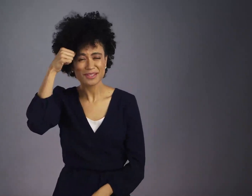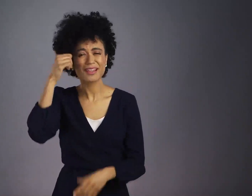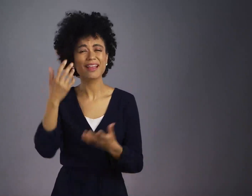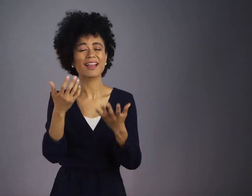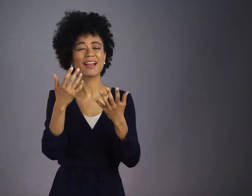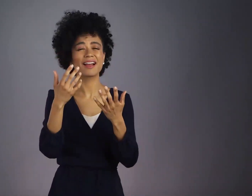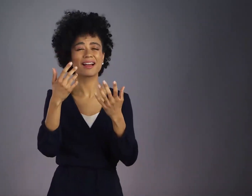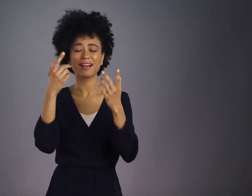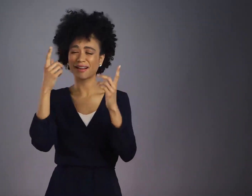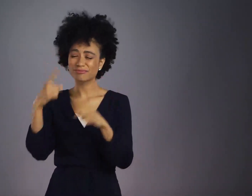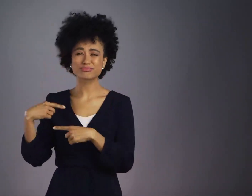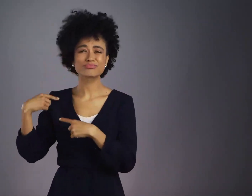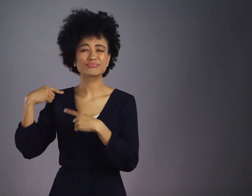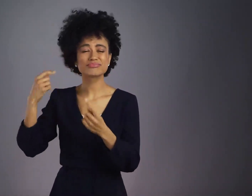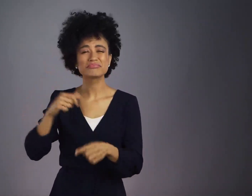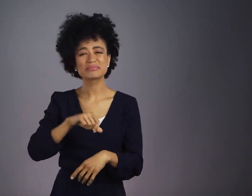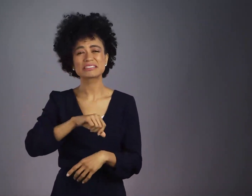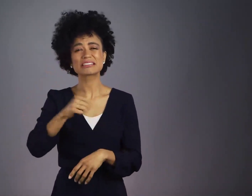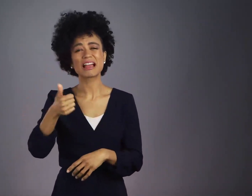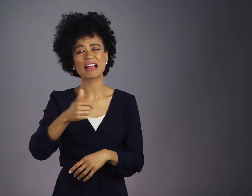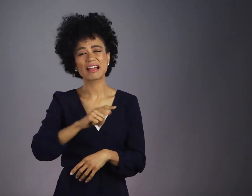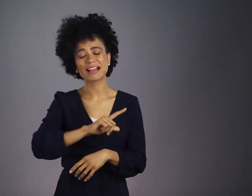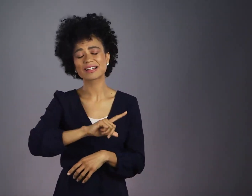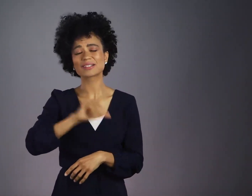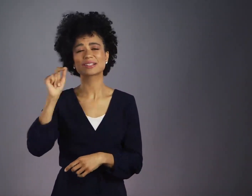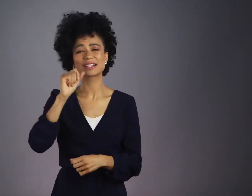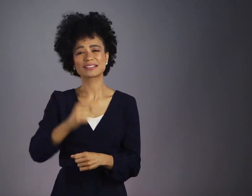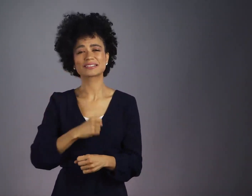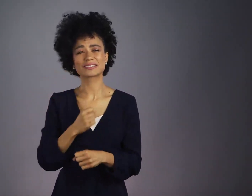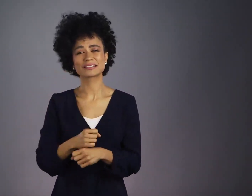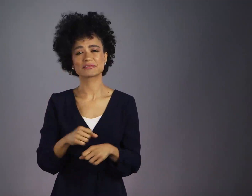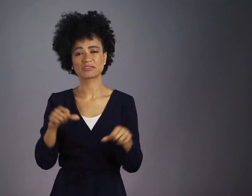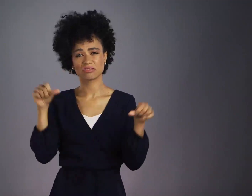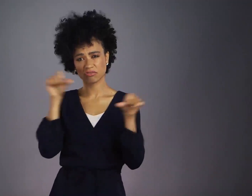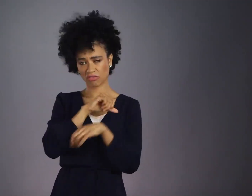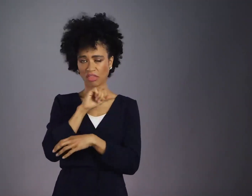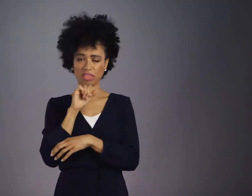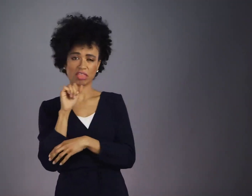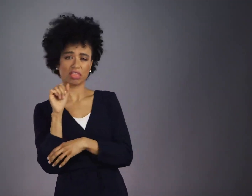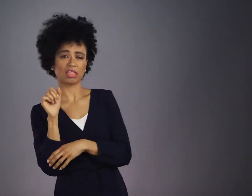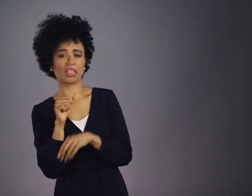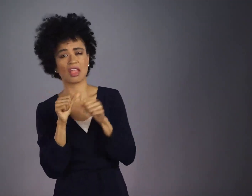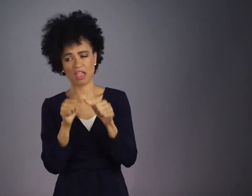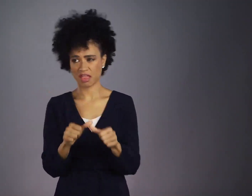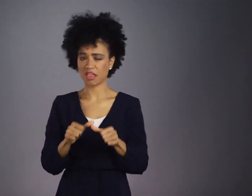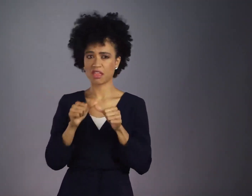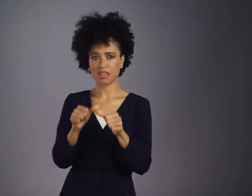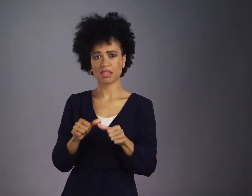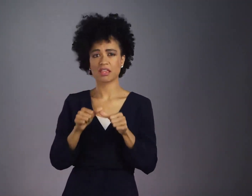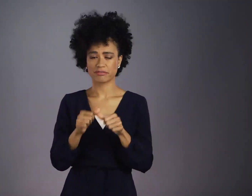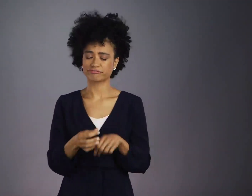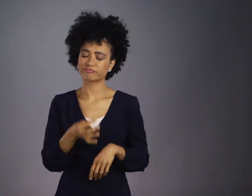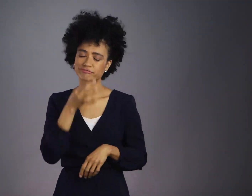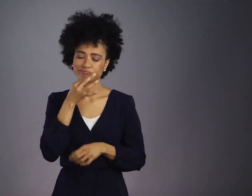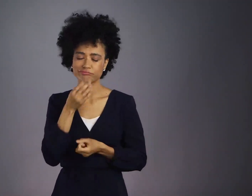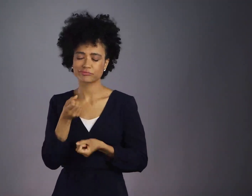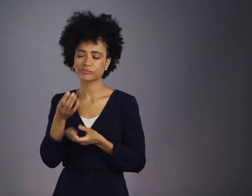We must remember that ten or twenty years of drunkenness would make a skeptic out of anyone.